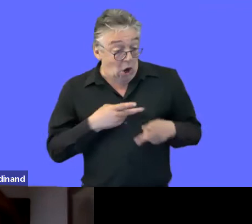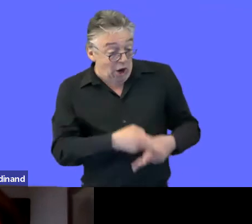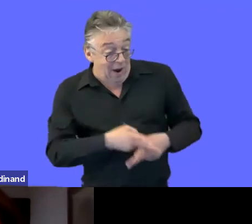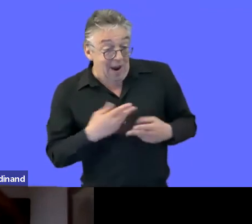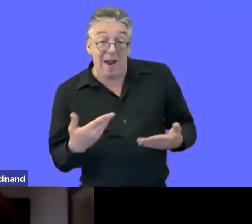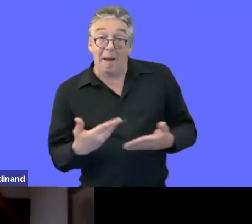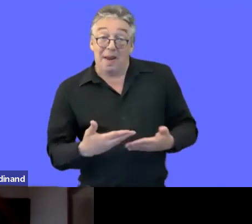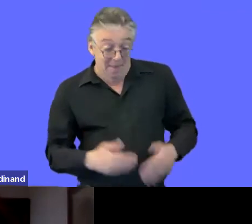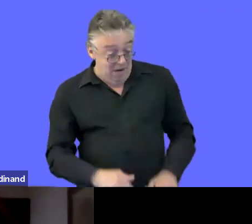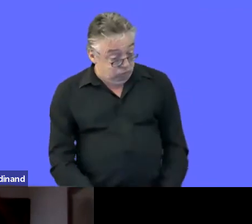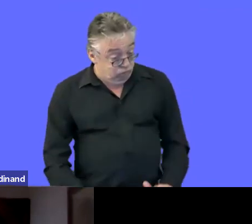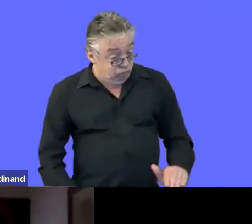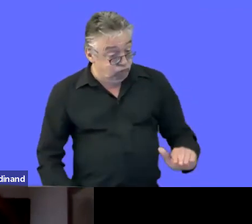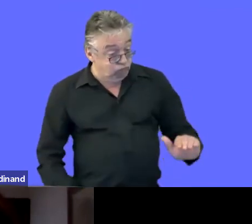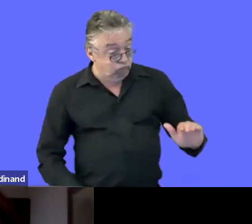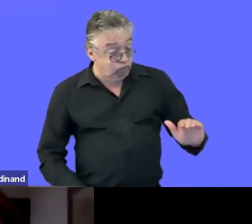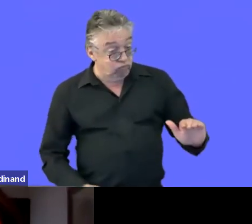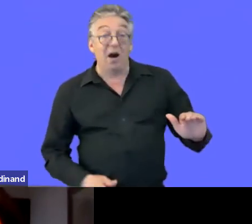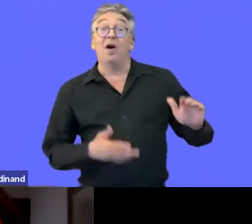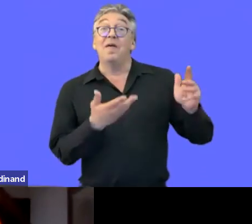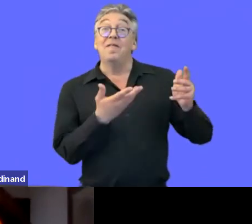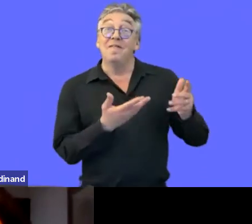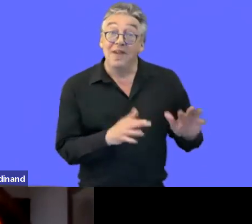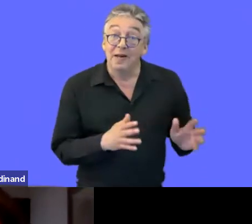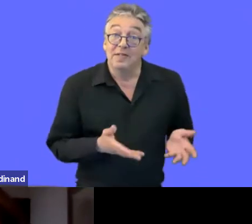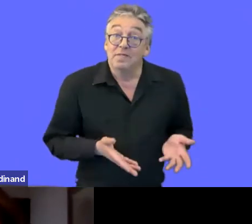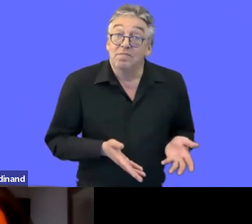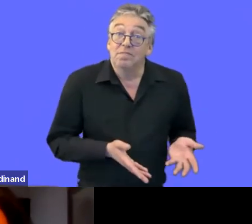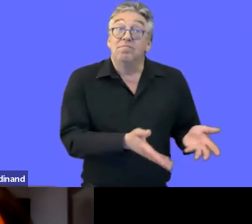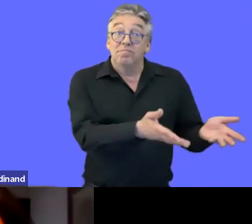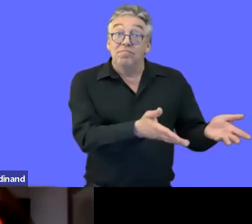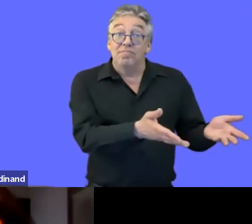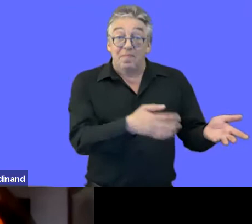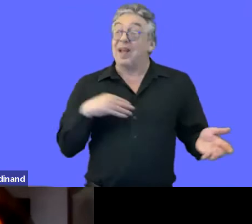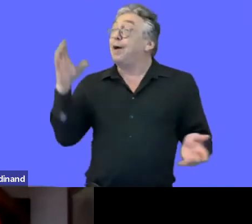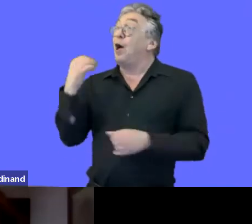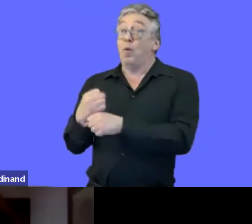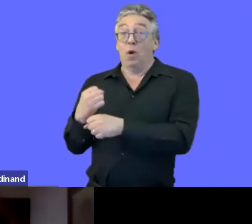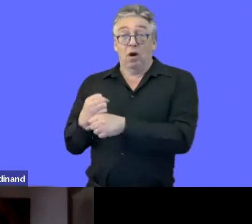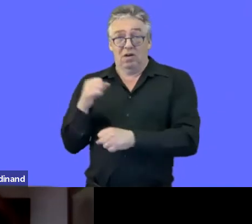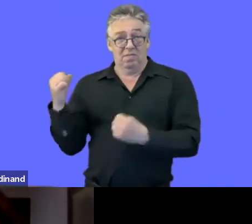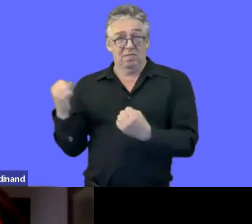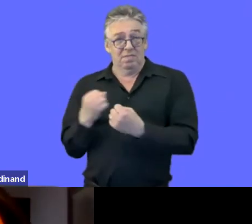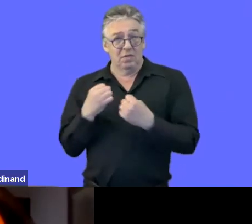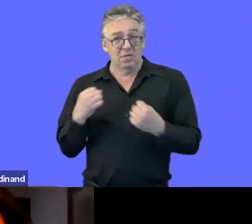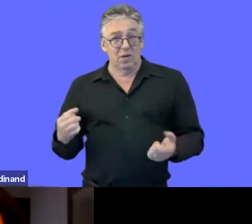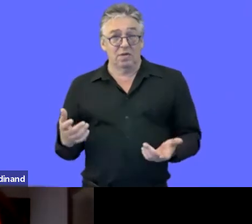caregiving is assumed in most of our society that women are going to be the caregivers.